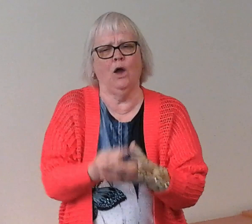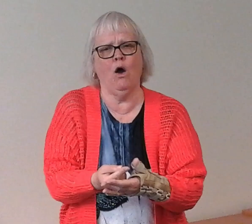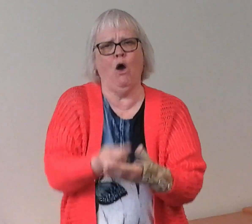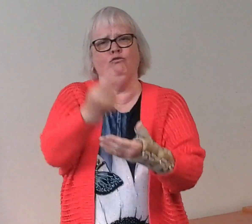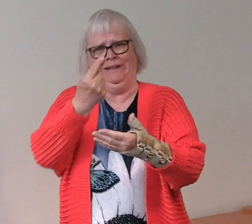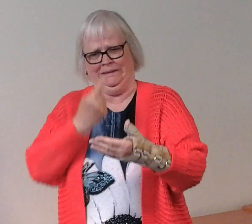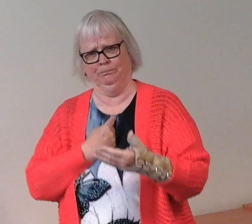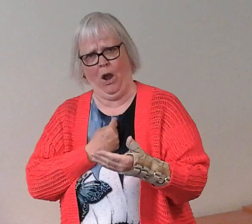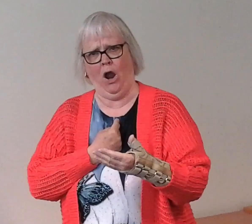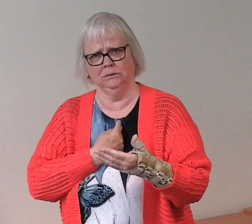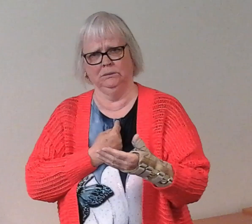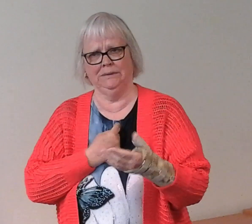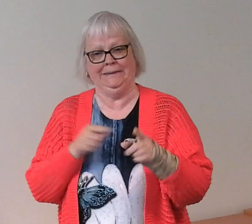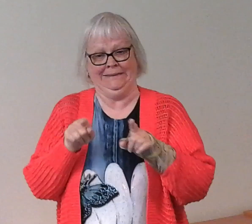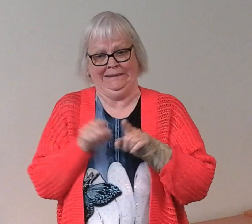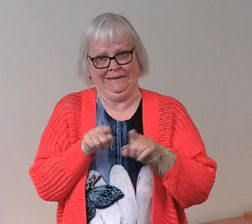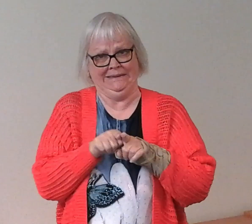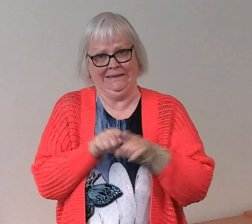them and we'll text it to you we need a response to understand that you've got